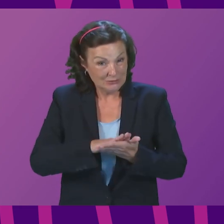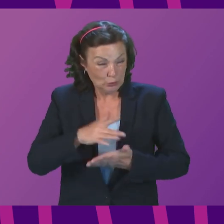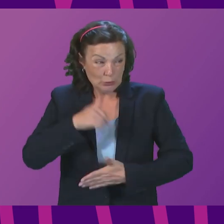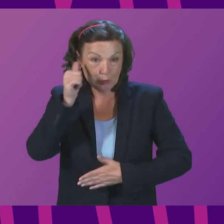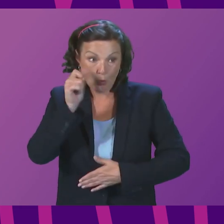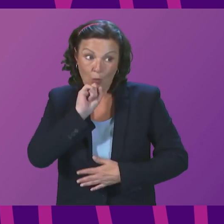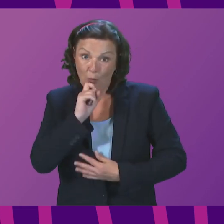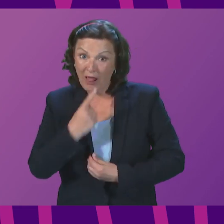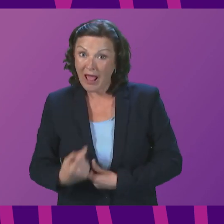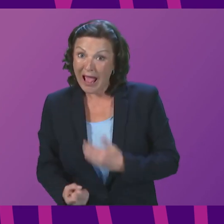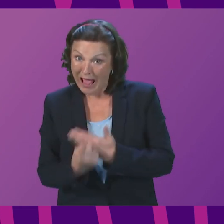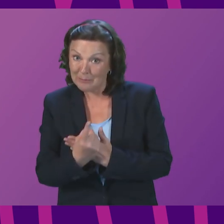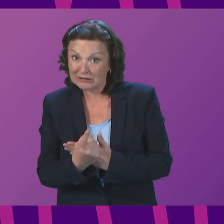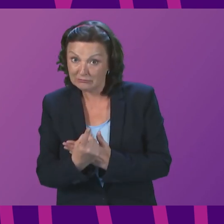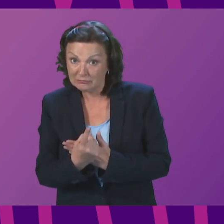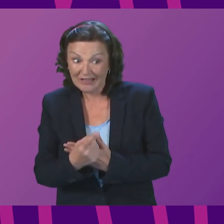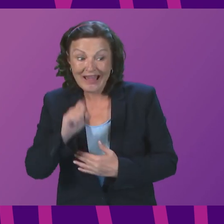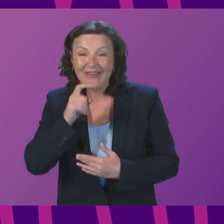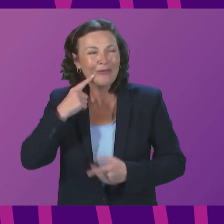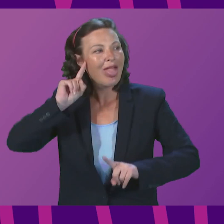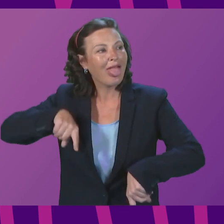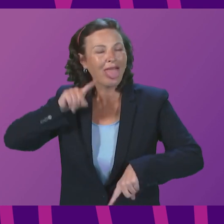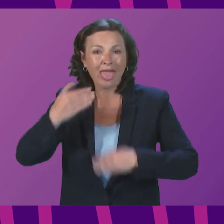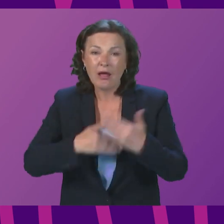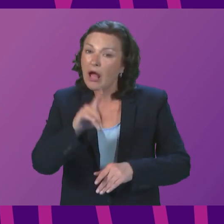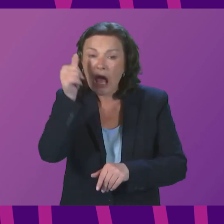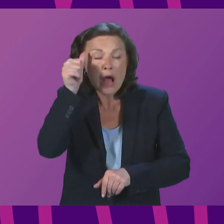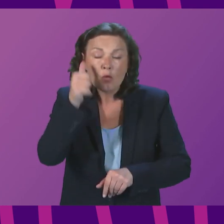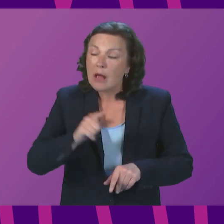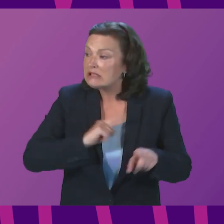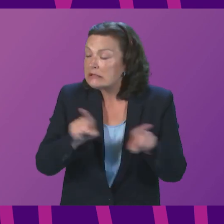I am as sick of restrictions as the next person, but what should we be doing, as individuals